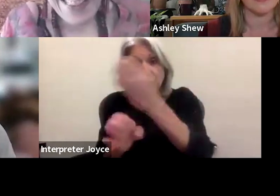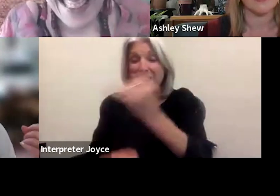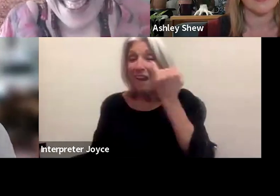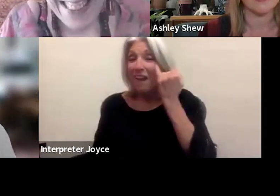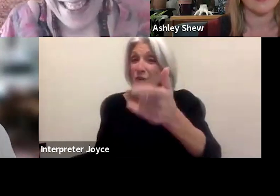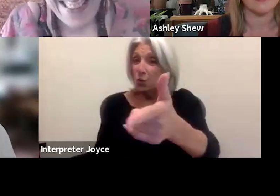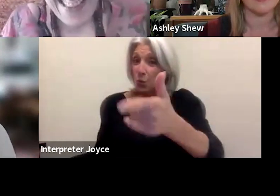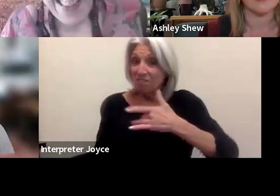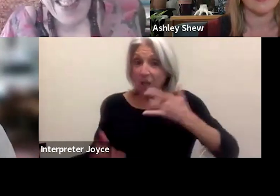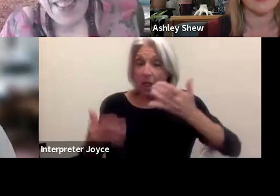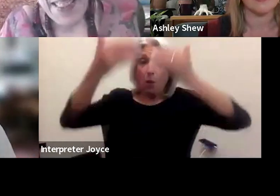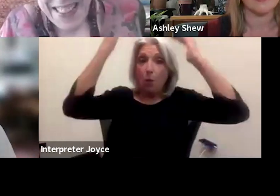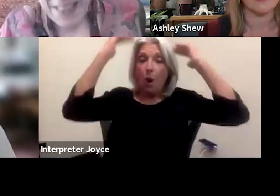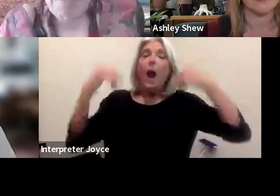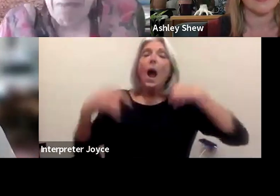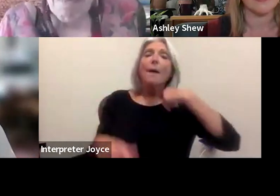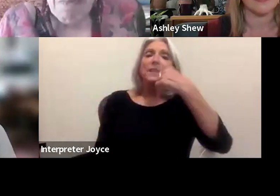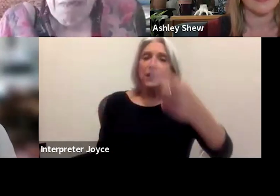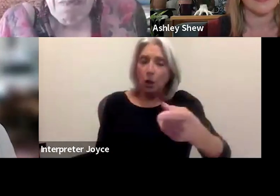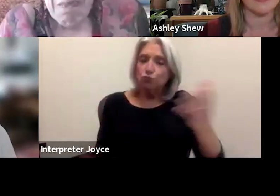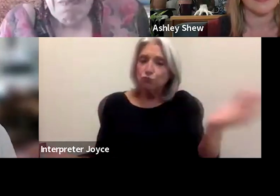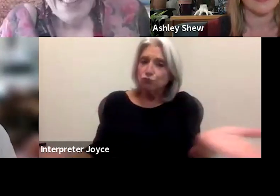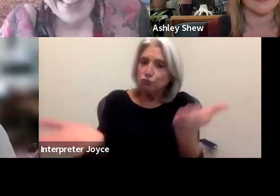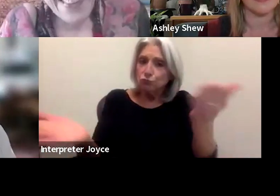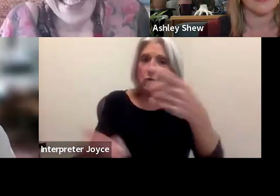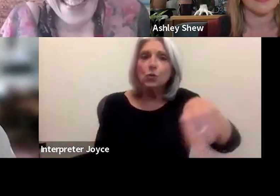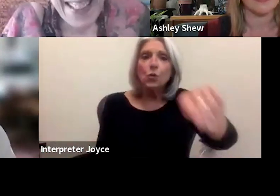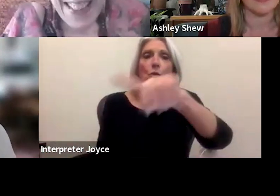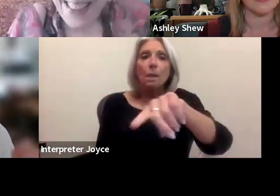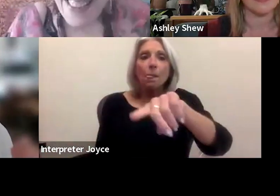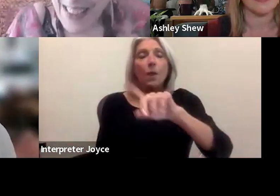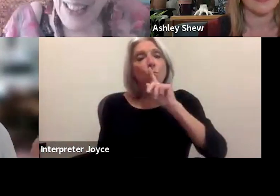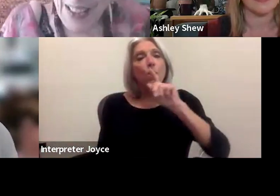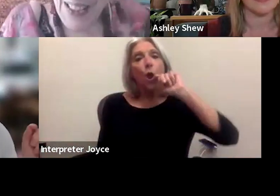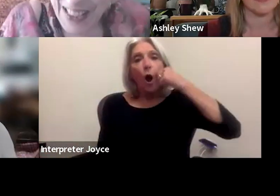I am encouraging you to lean into the, isn't it awesome that there is something